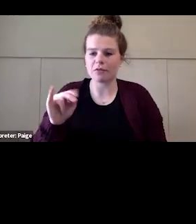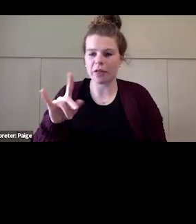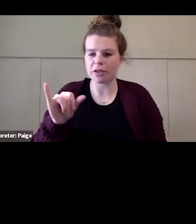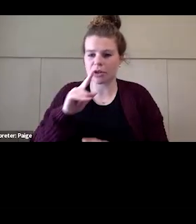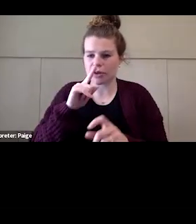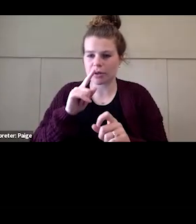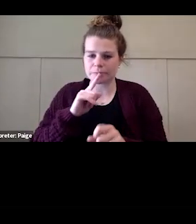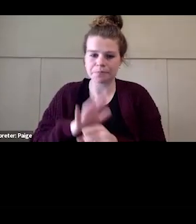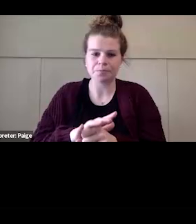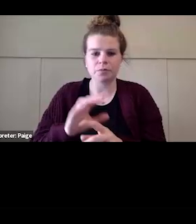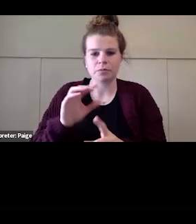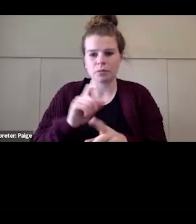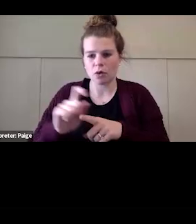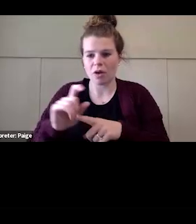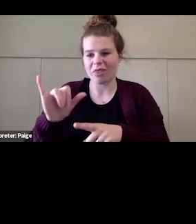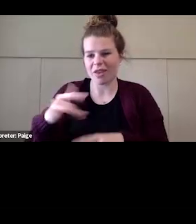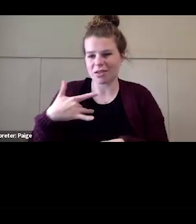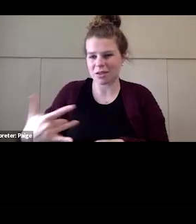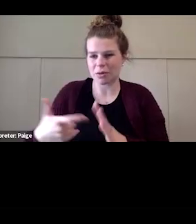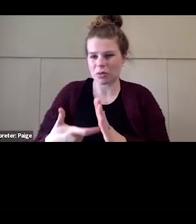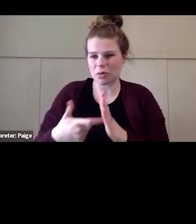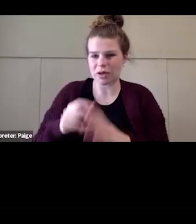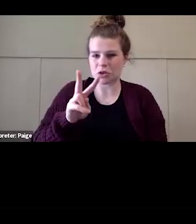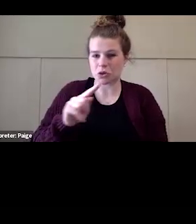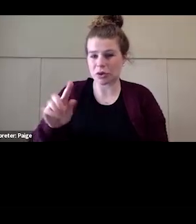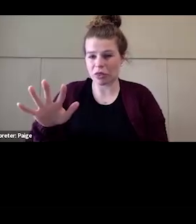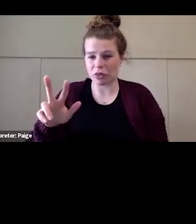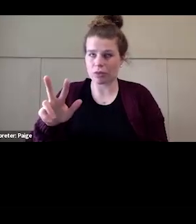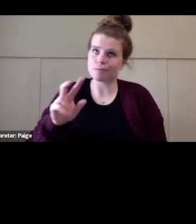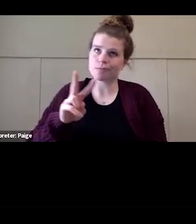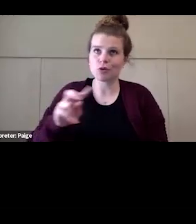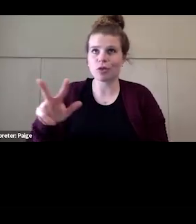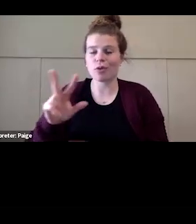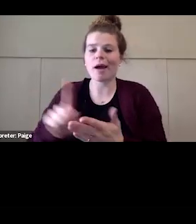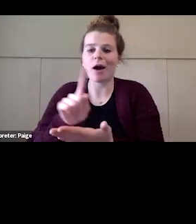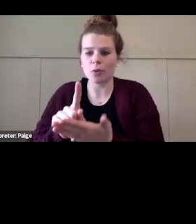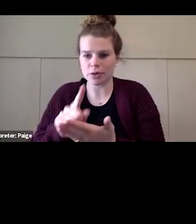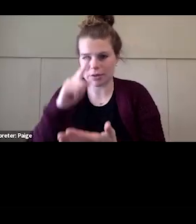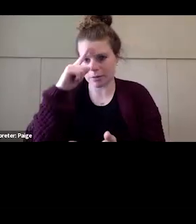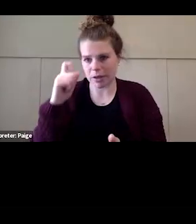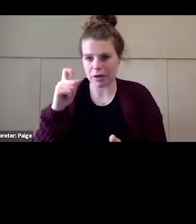and those calls on average take about two to three hours because transports are typically involved.